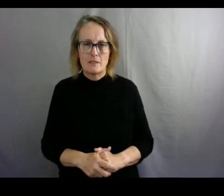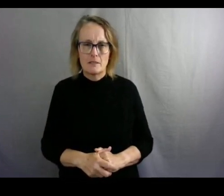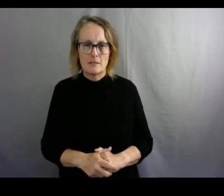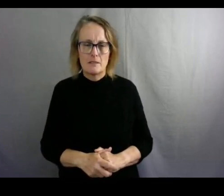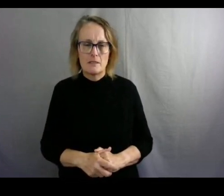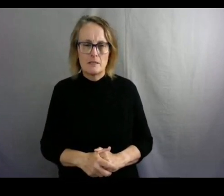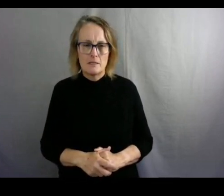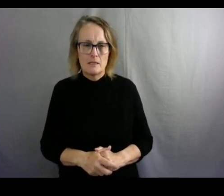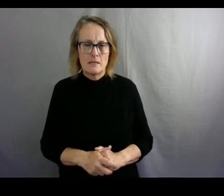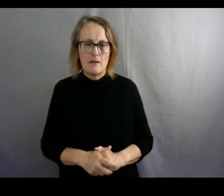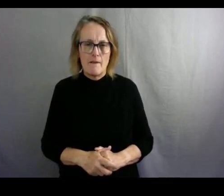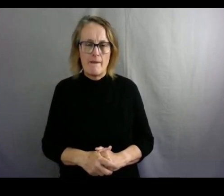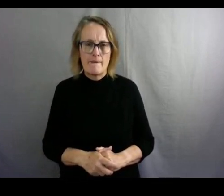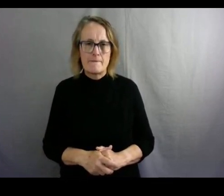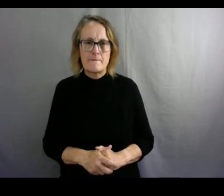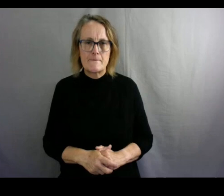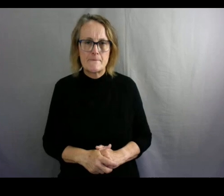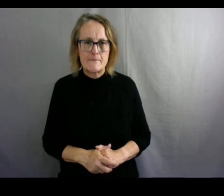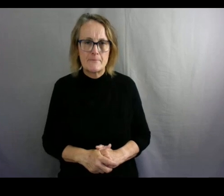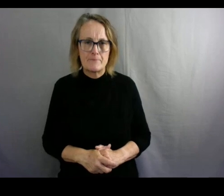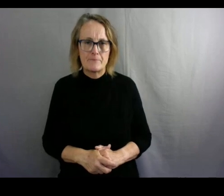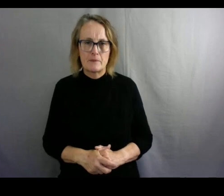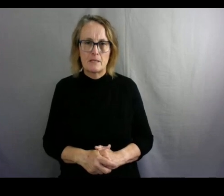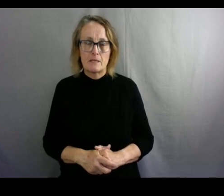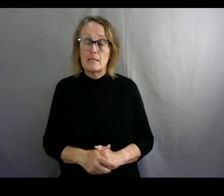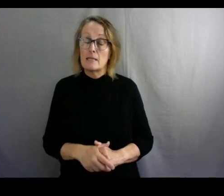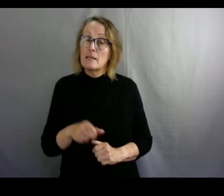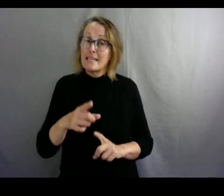But I mean you have something which is very important, you know, to consider